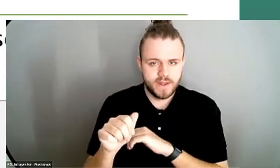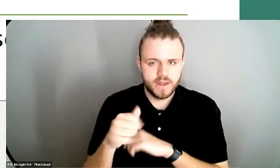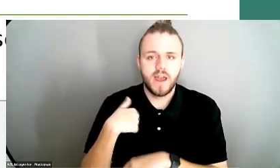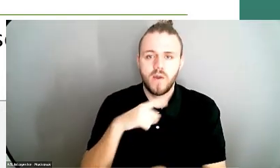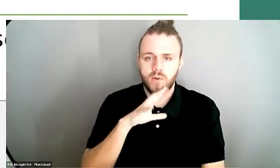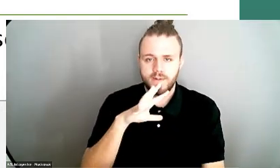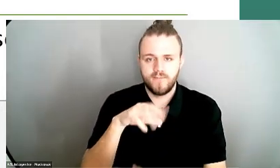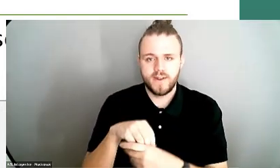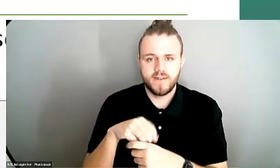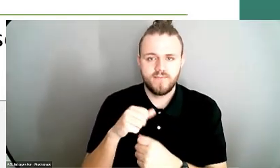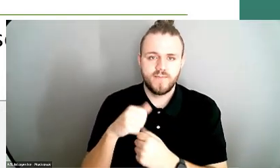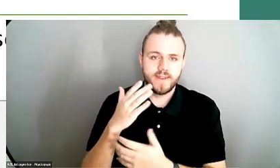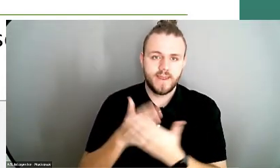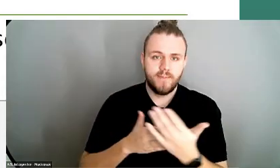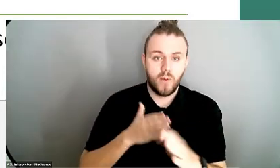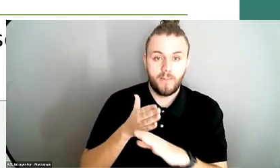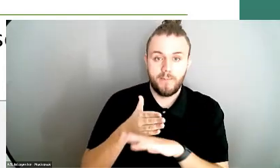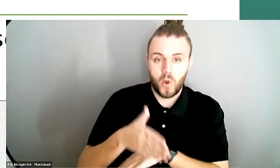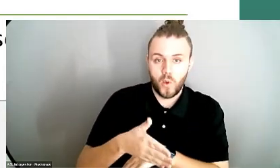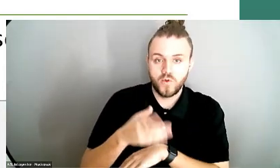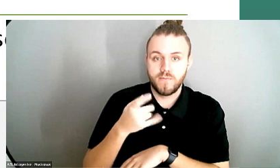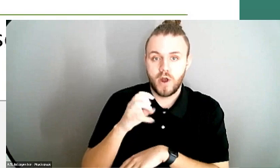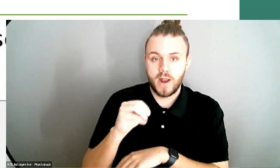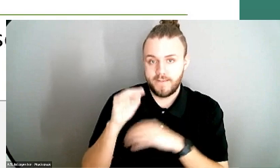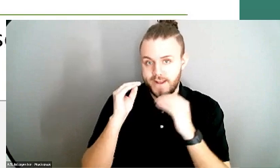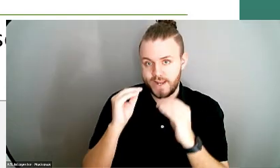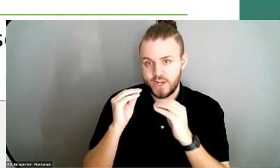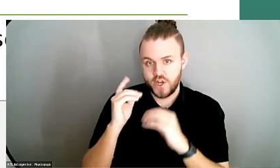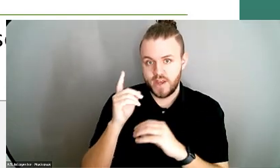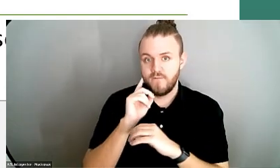in some postpartum teaching for